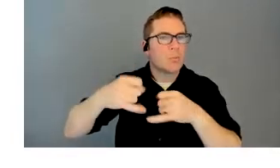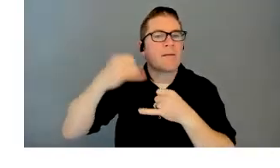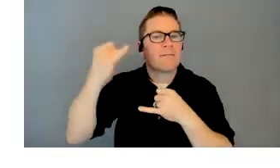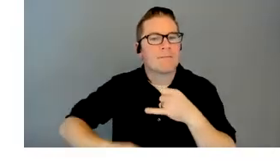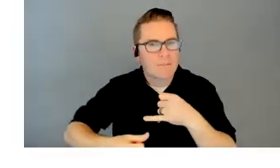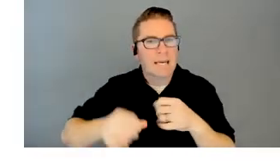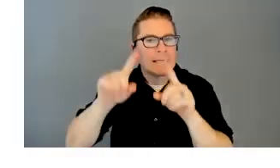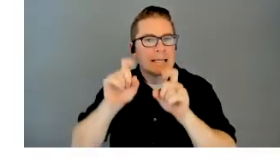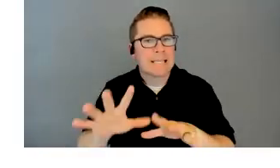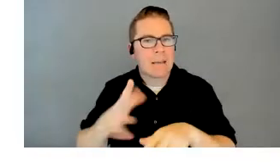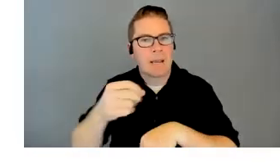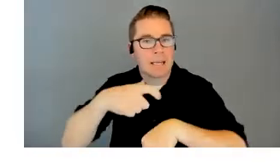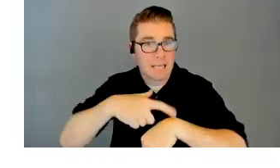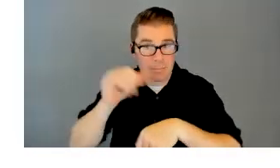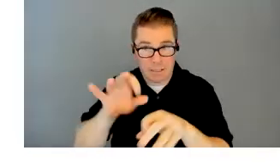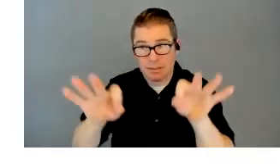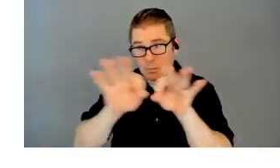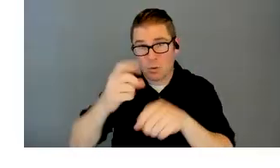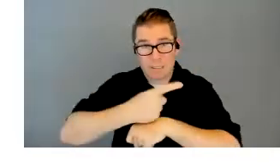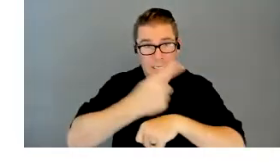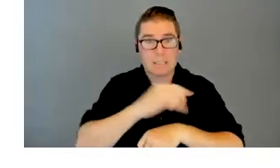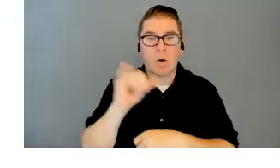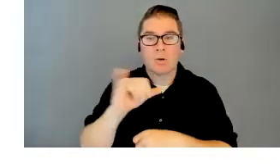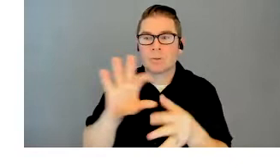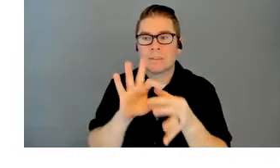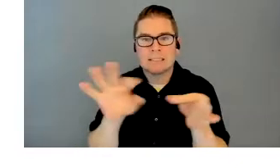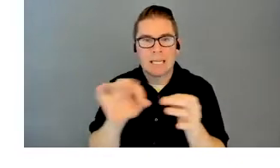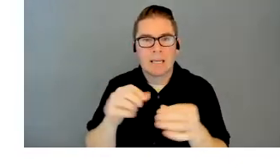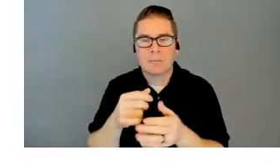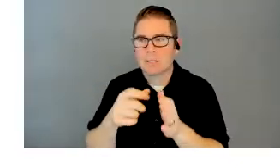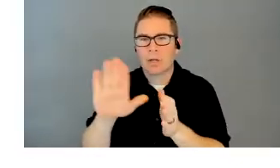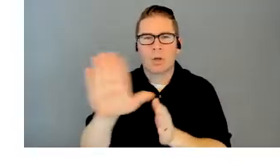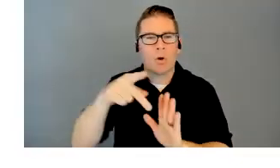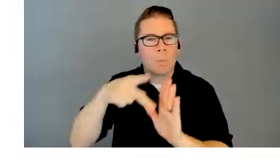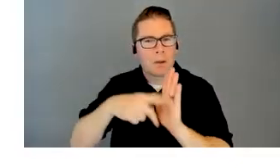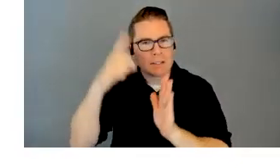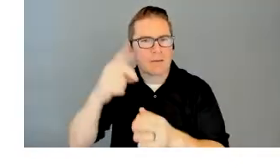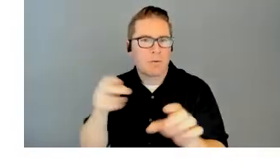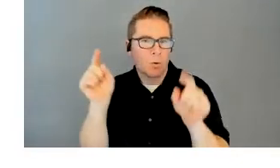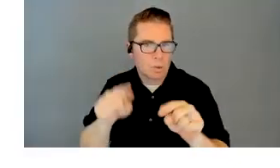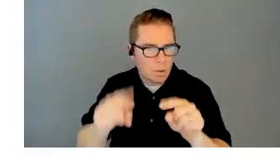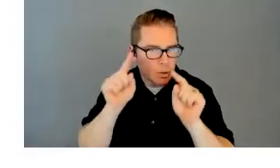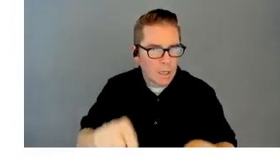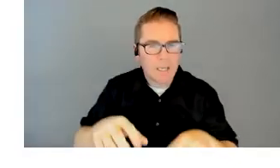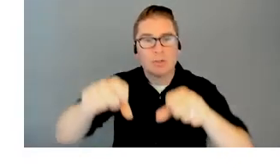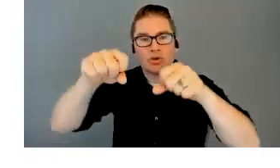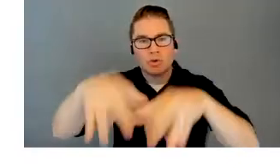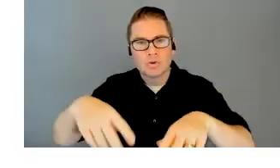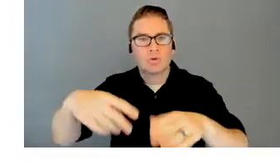you also need to have statements regarding your attendance policy, your policy, late work policy, plagiarism and dishonesty.